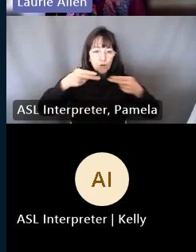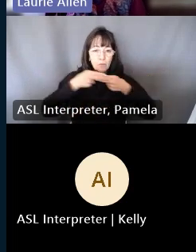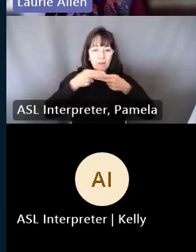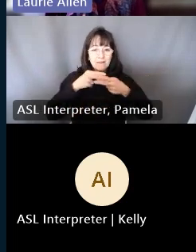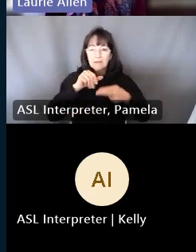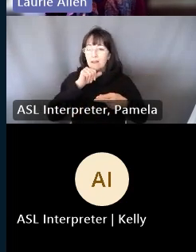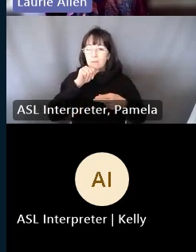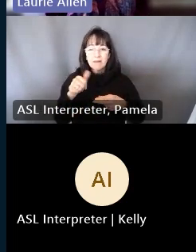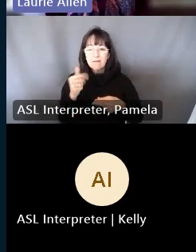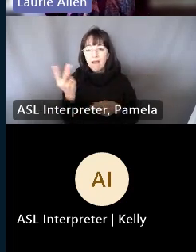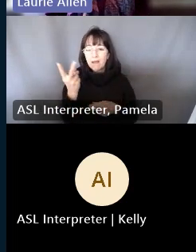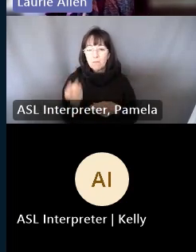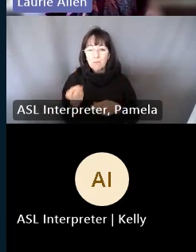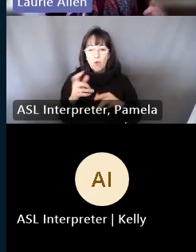So just something to be mindful of.